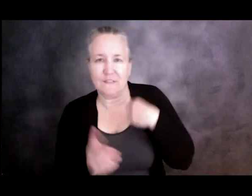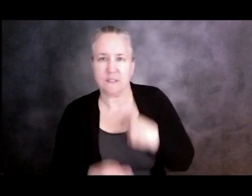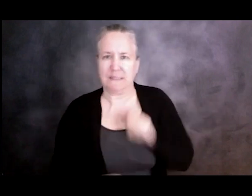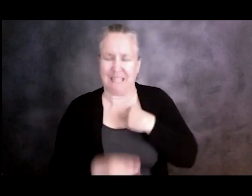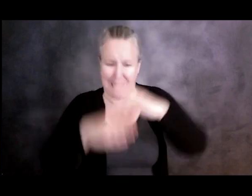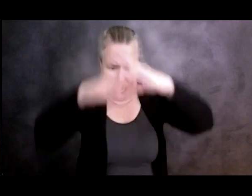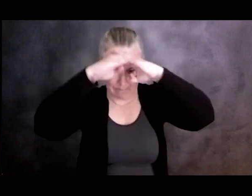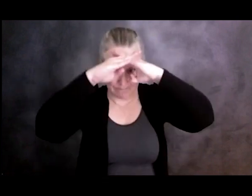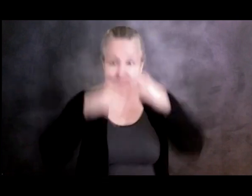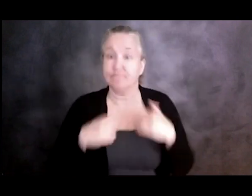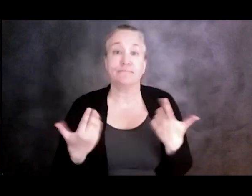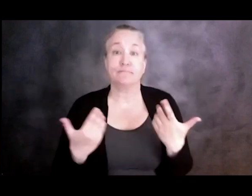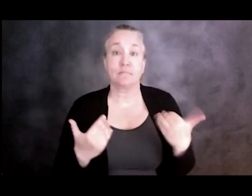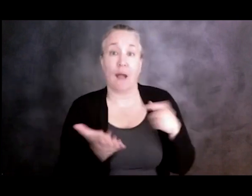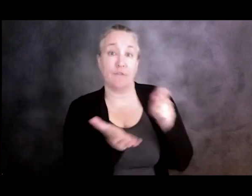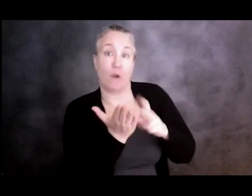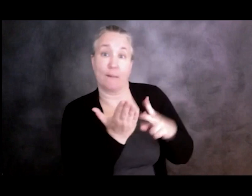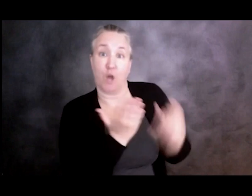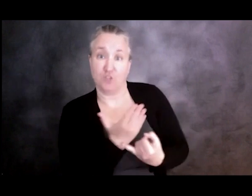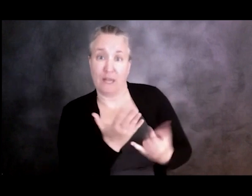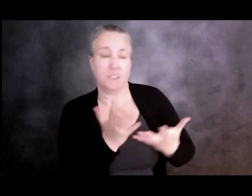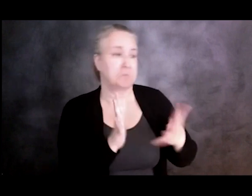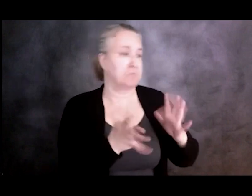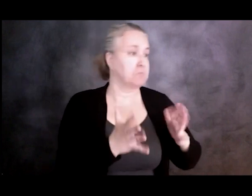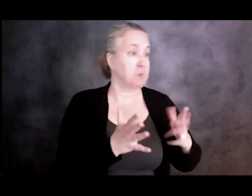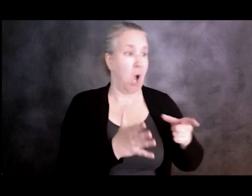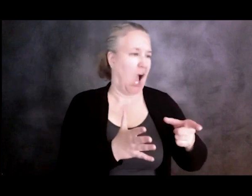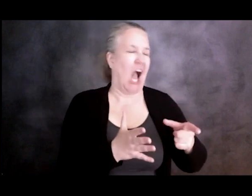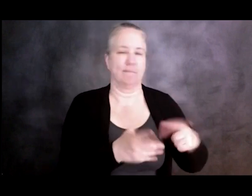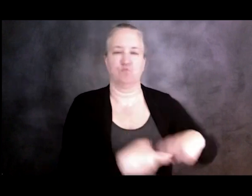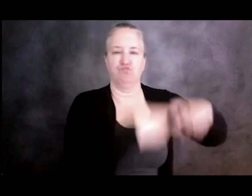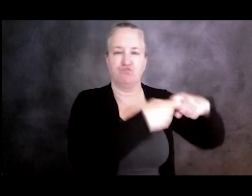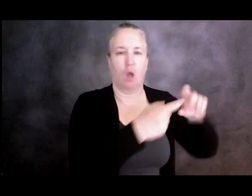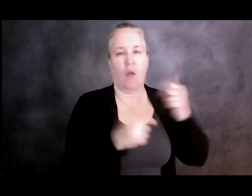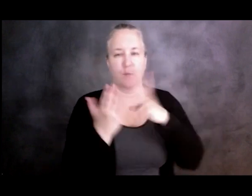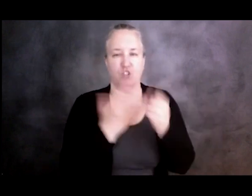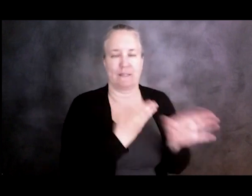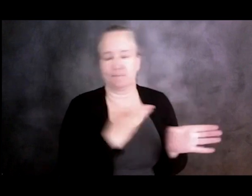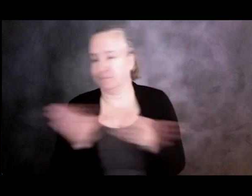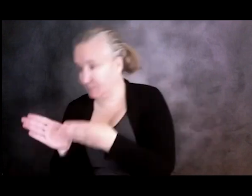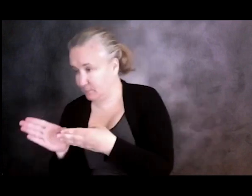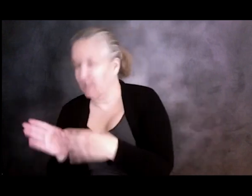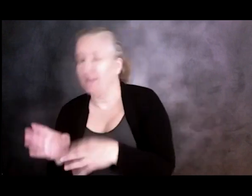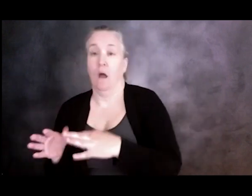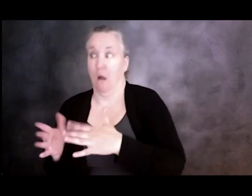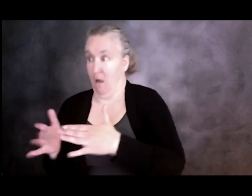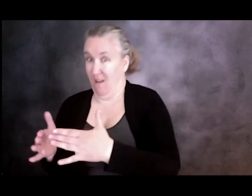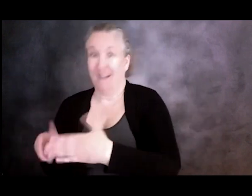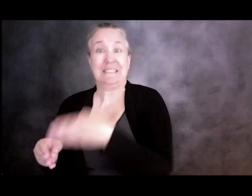Have another writing project. And you can always switch to something else. And when you finish your writing project, give yourself one day to celebrate and then get